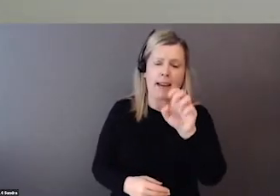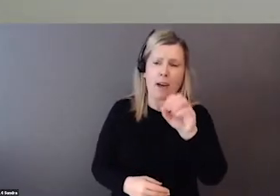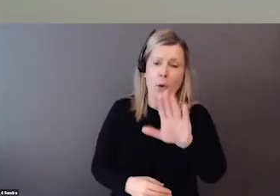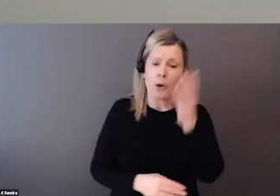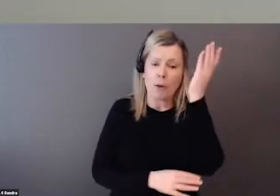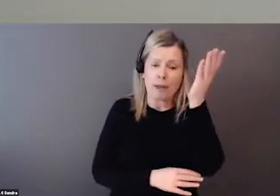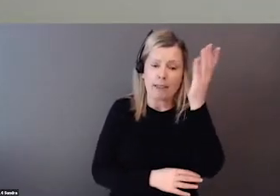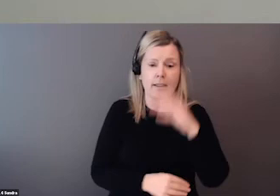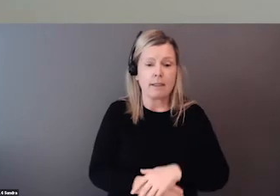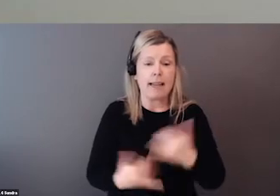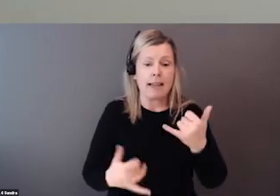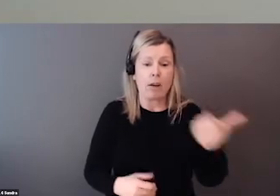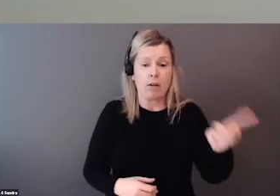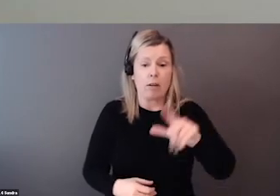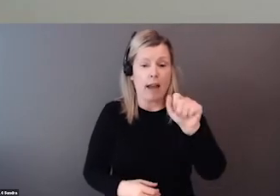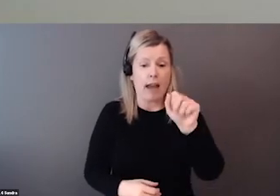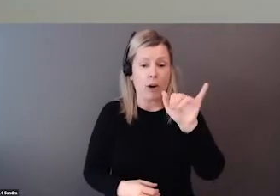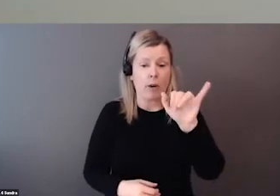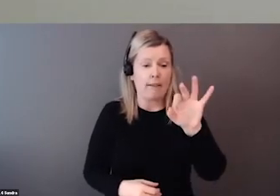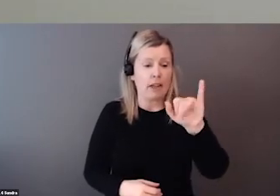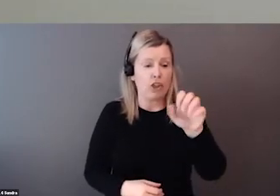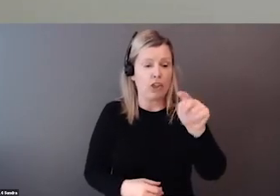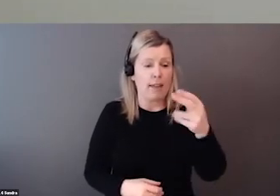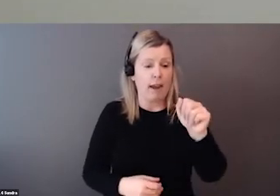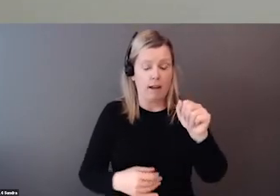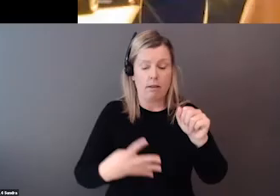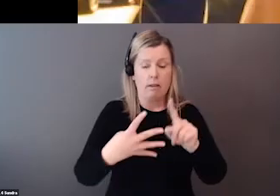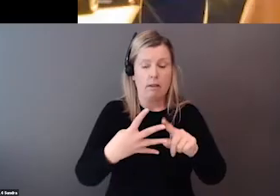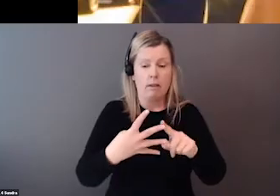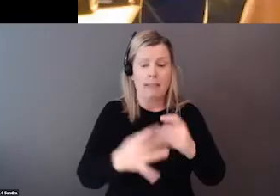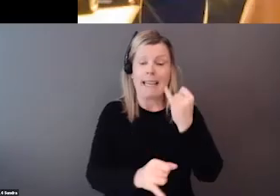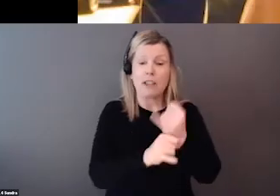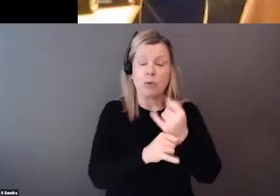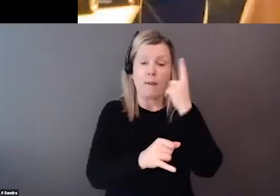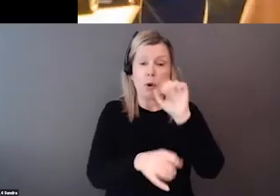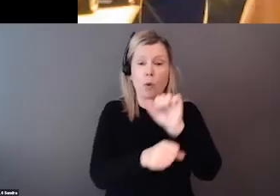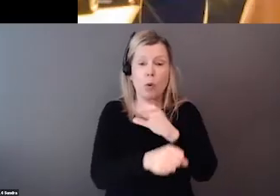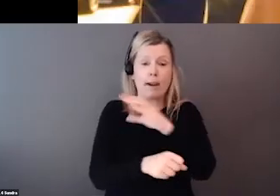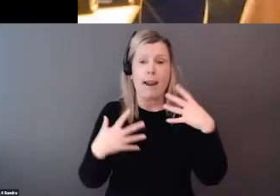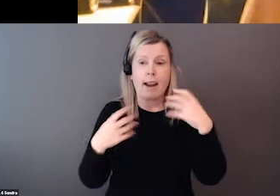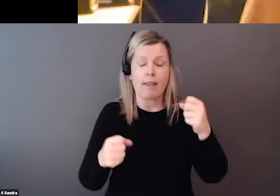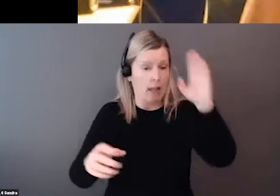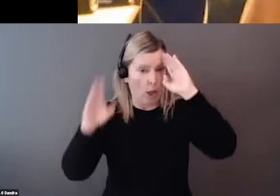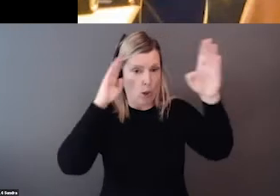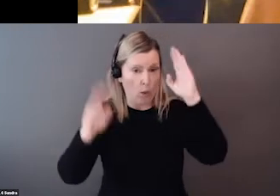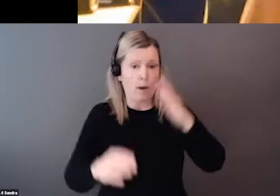We're now going to turn to Arif Jetha of the Institute for Work and Health. Greetings, everyone. My name is Arif Jetha, and I'm a scientist